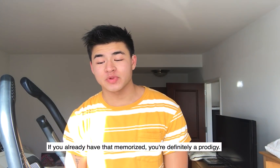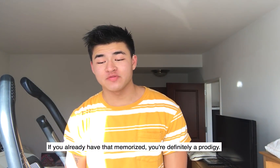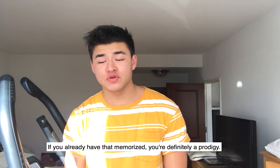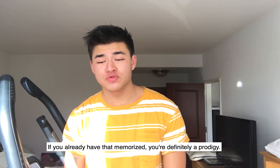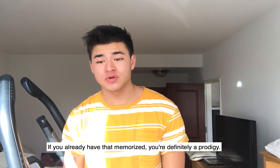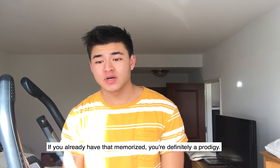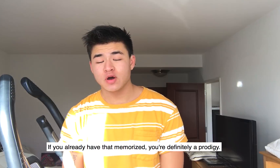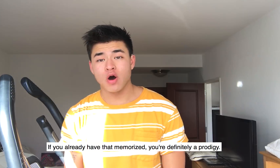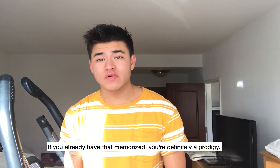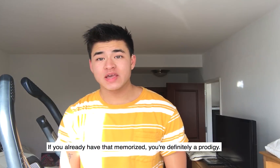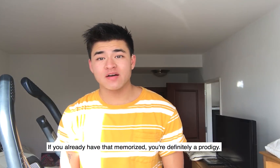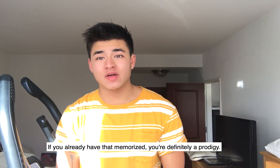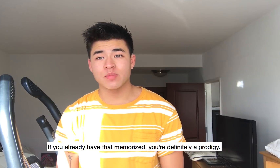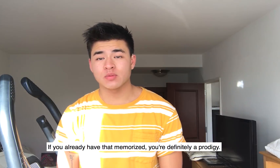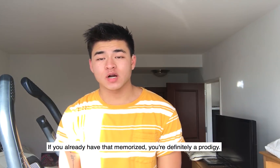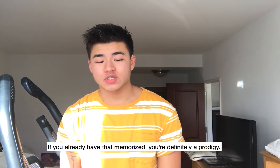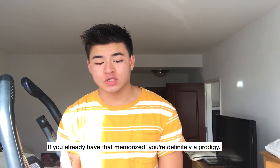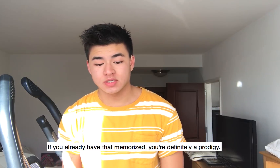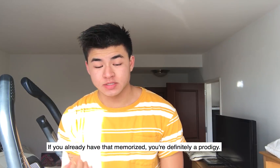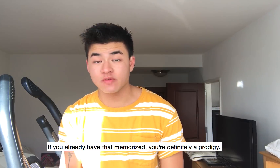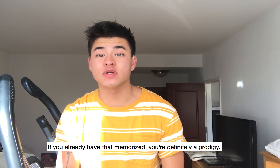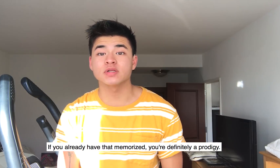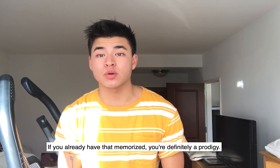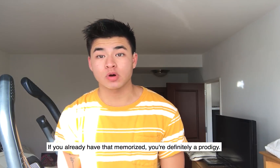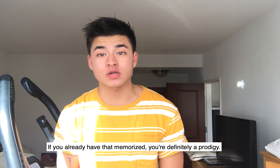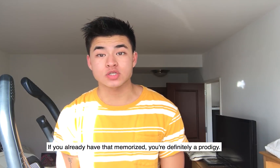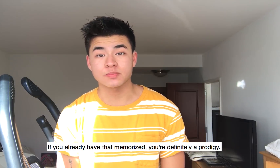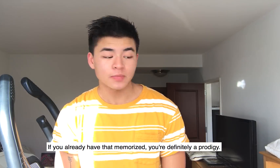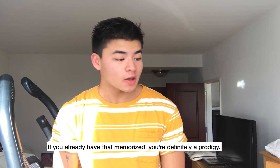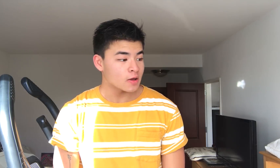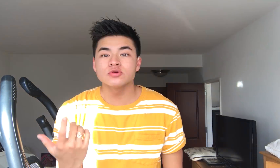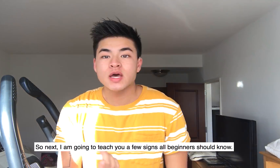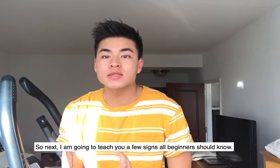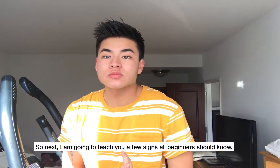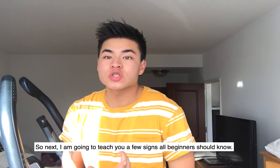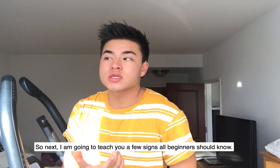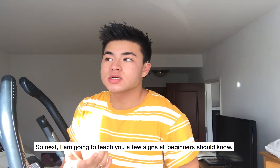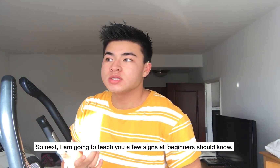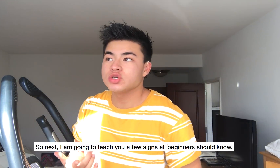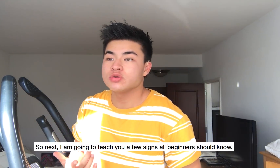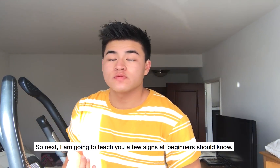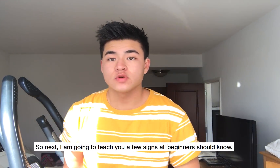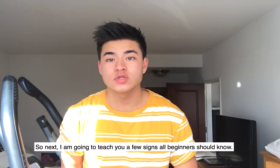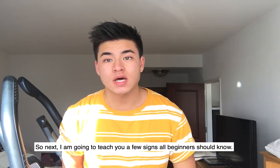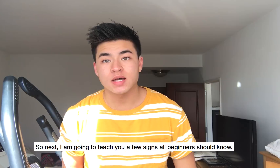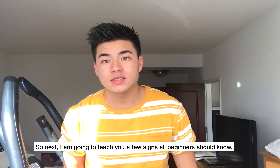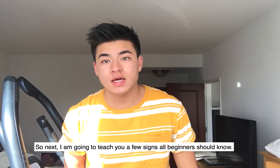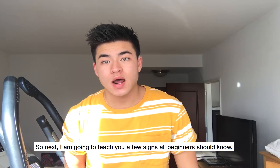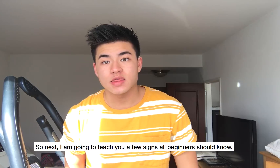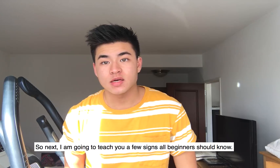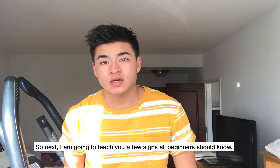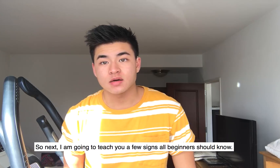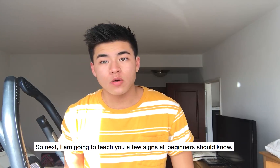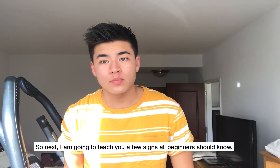If you already have that memorize you're definitely prodigy so next I'm just gonna teach you a few signs that I think all